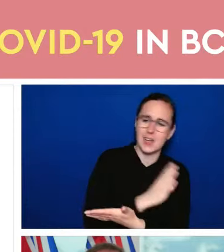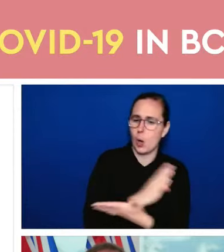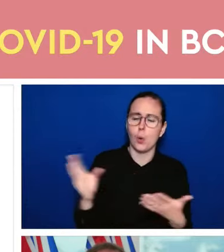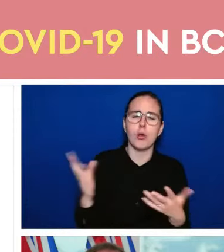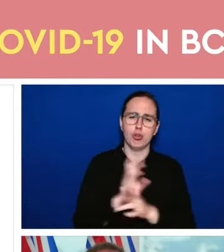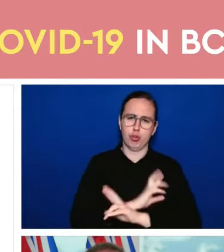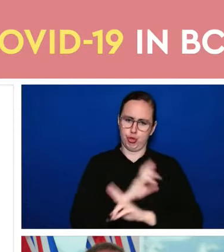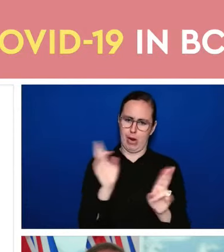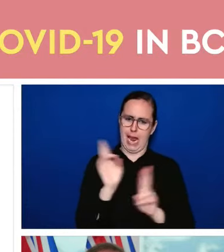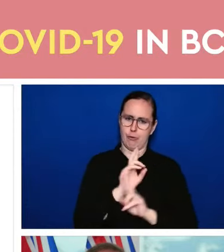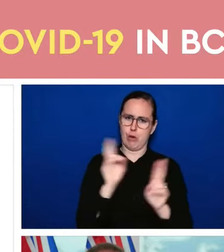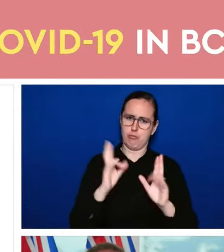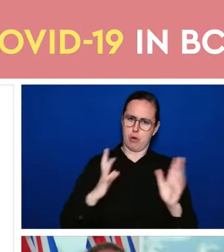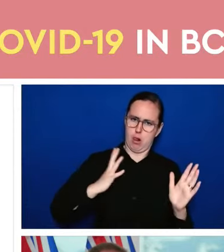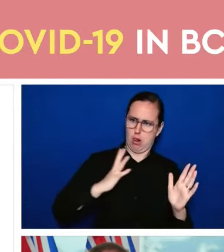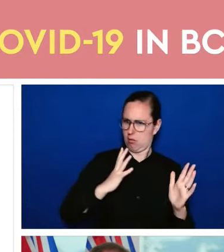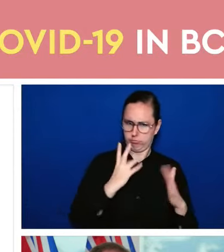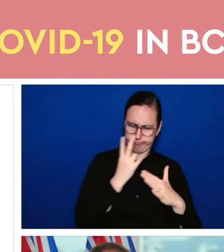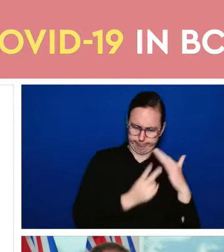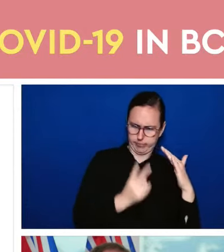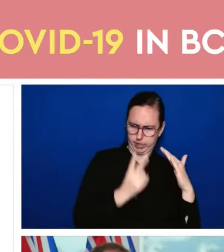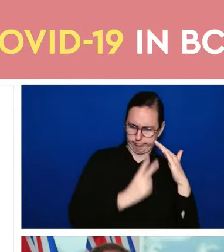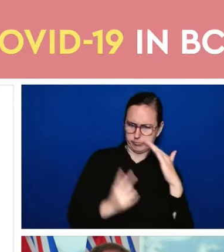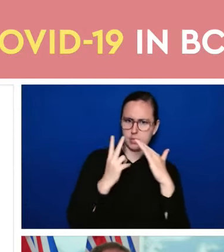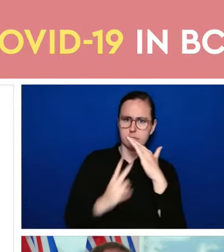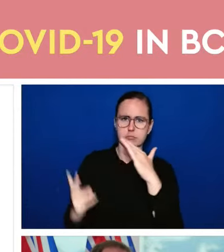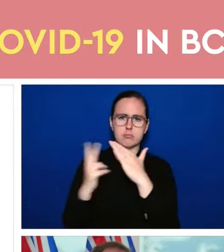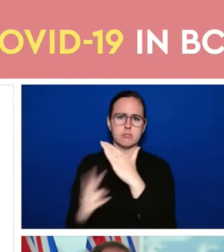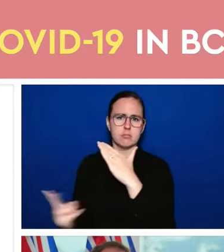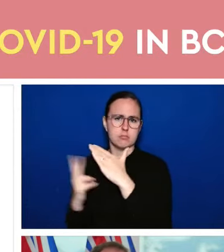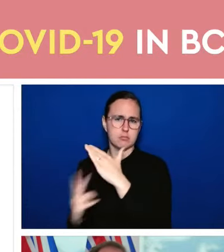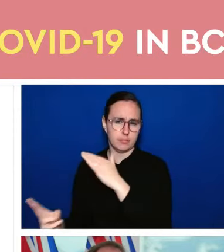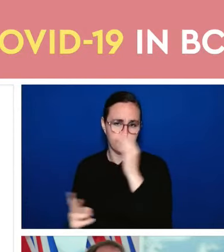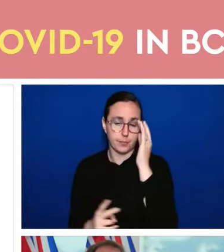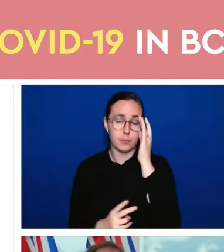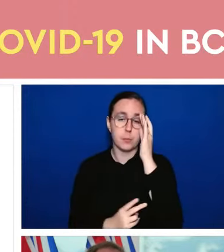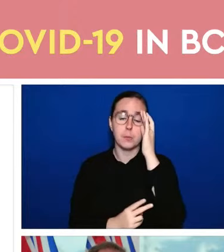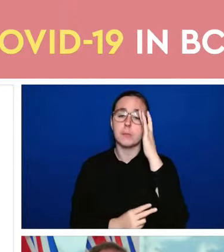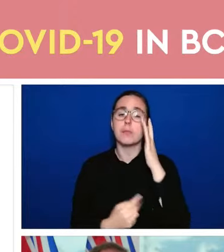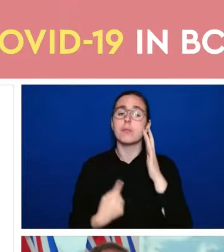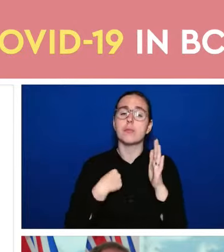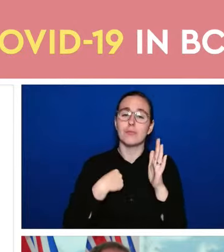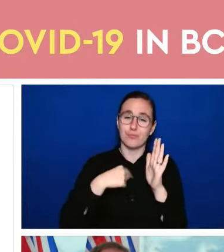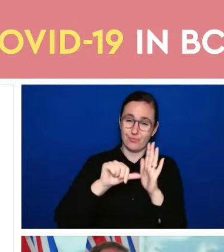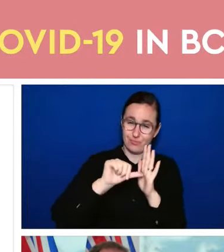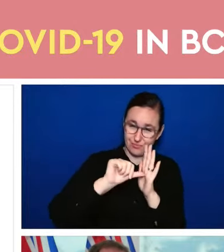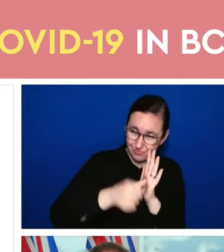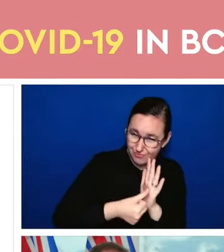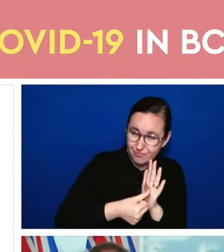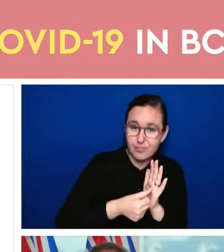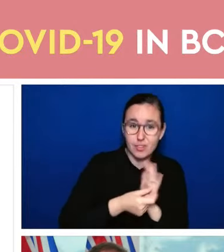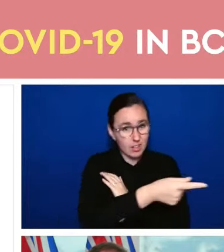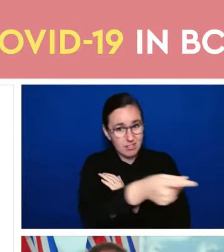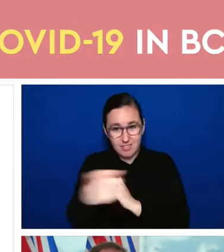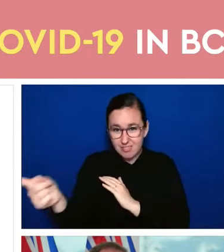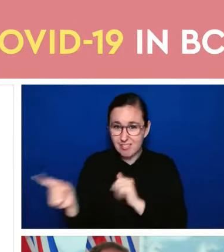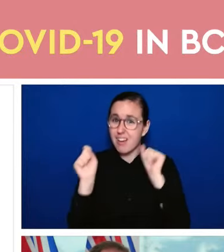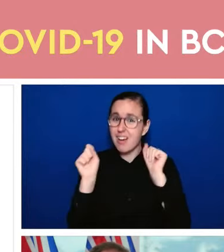emphasise again. That all of us have some power and some control